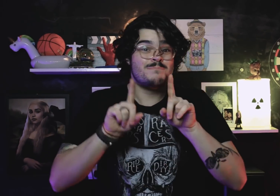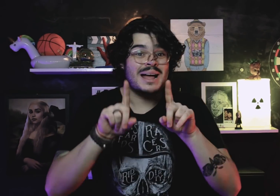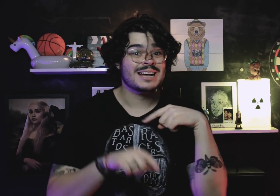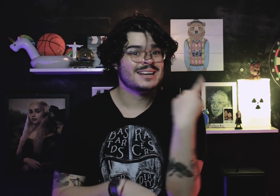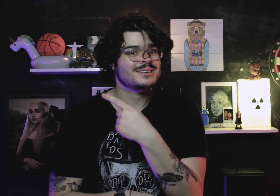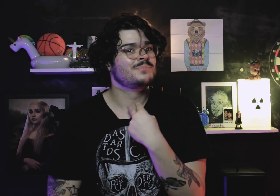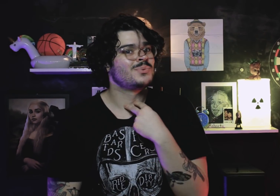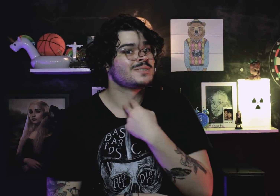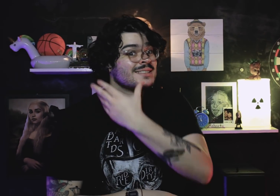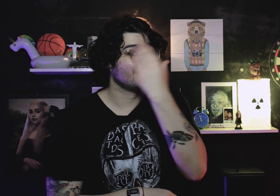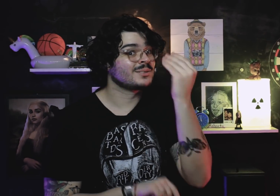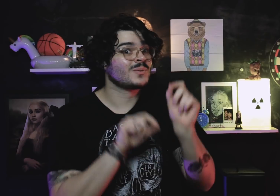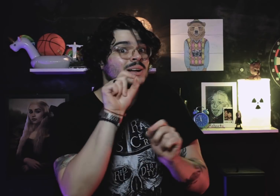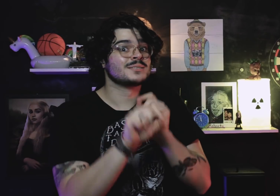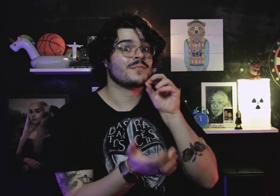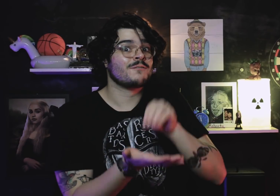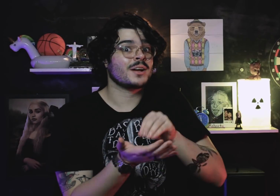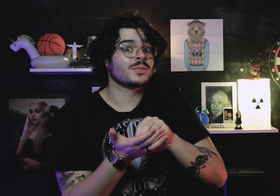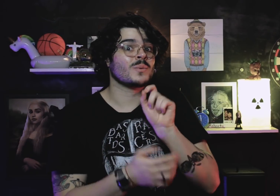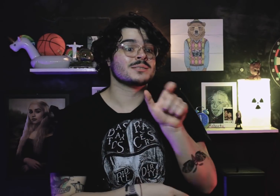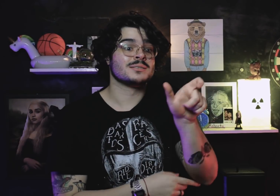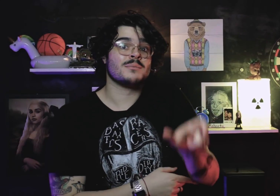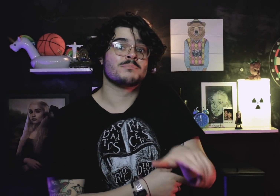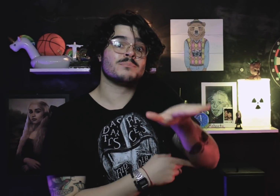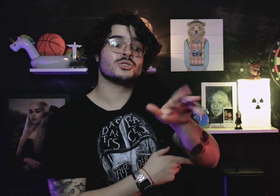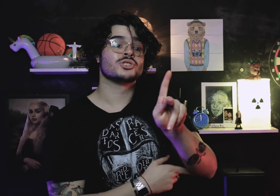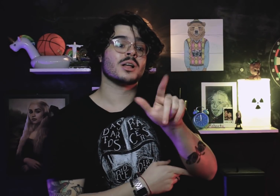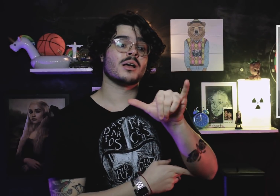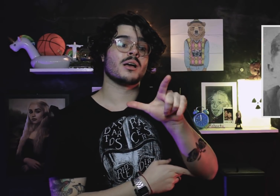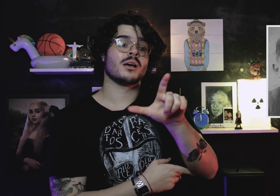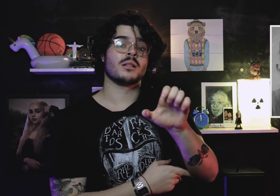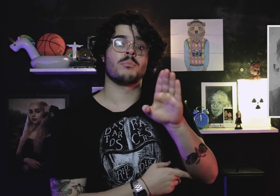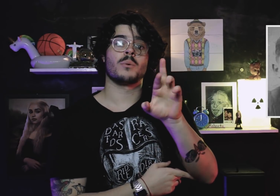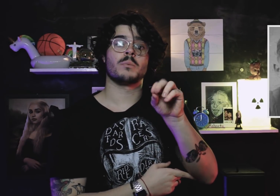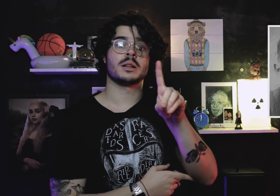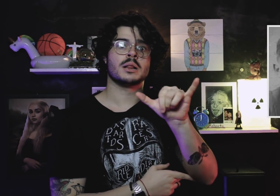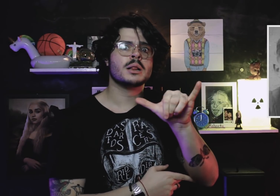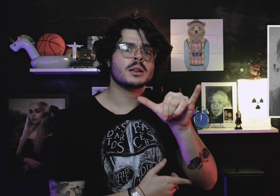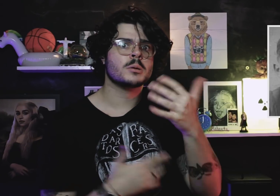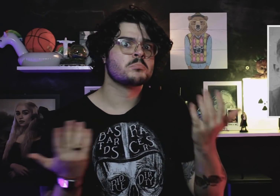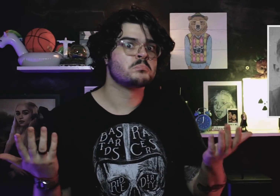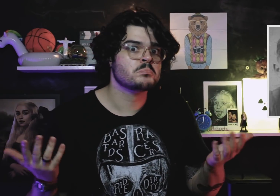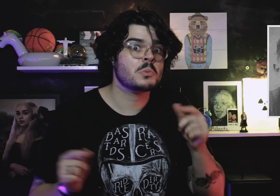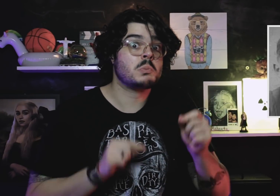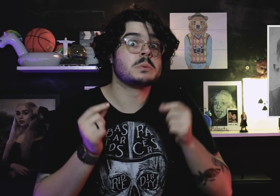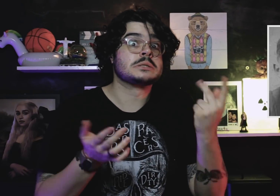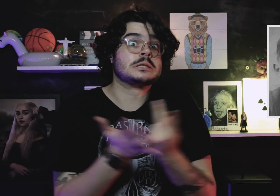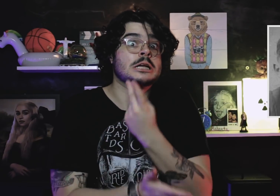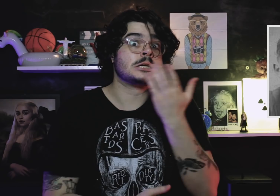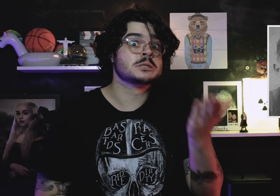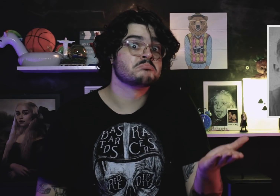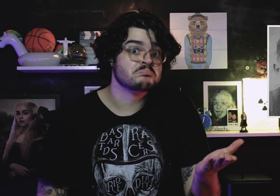but we can't forget Kyle Brody! So, what happened to him?